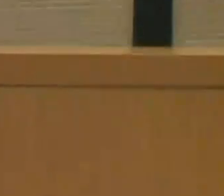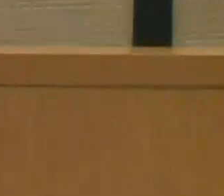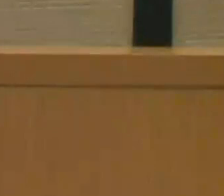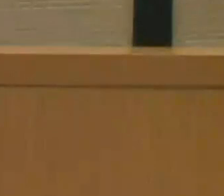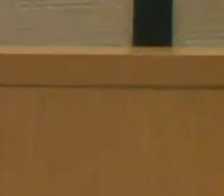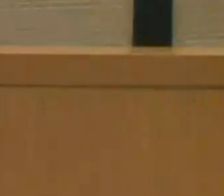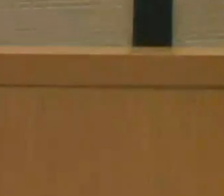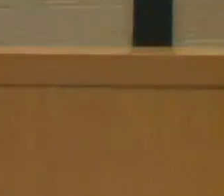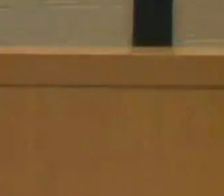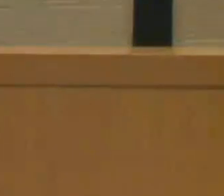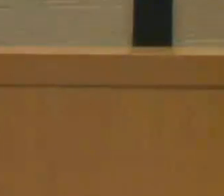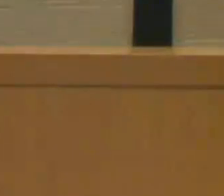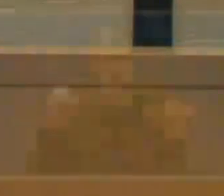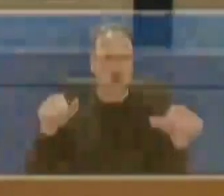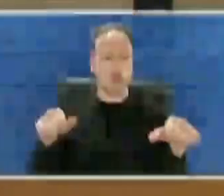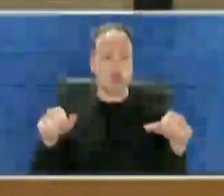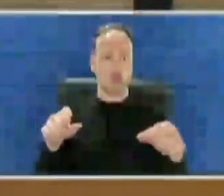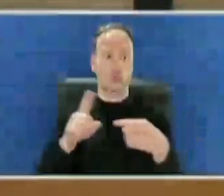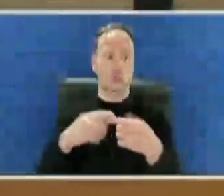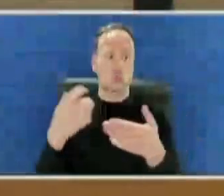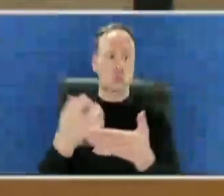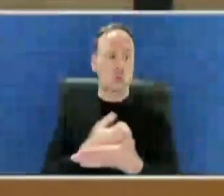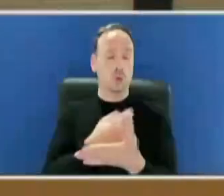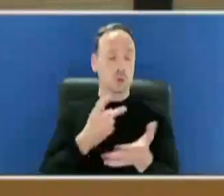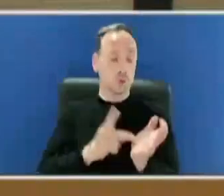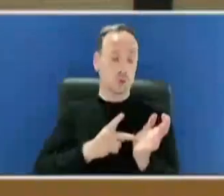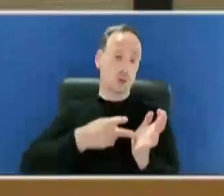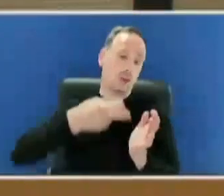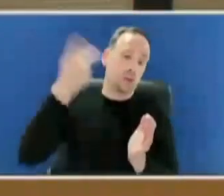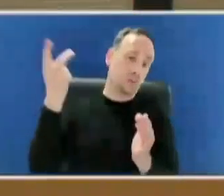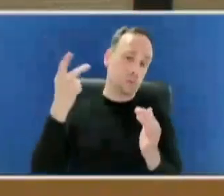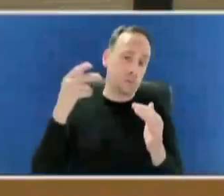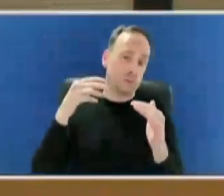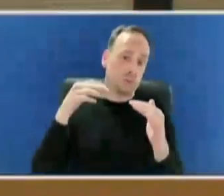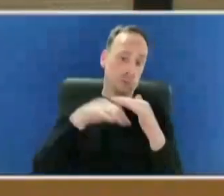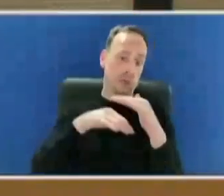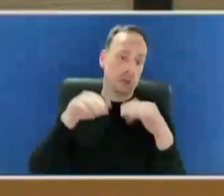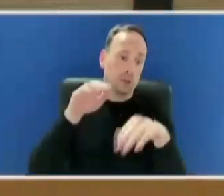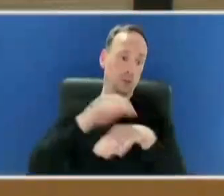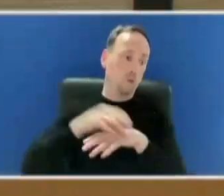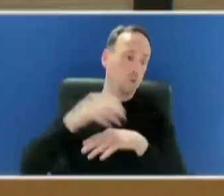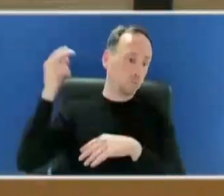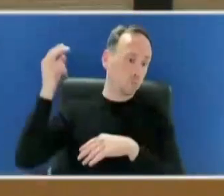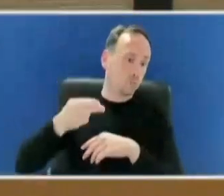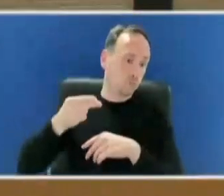the annual pay increase based on historical trends since 2021.